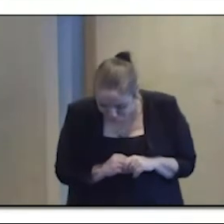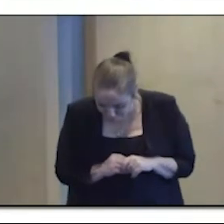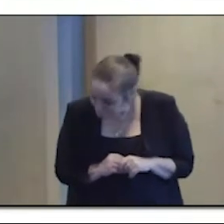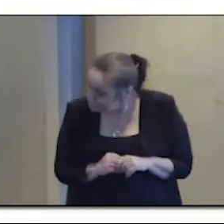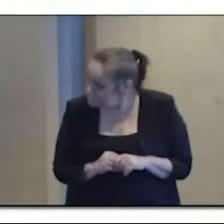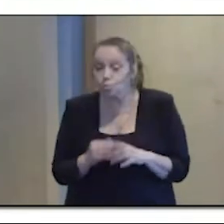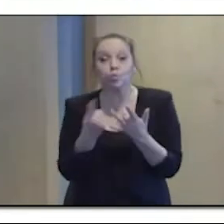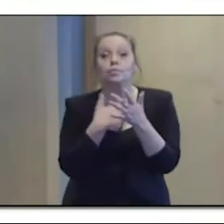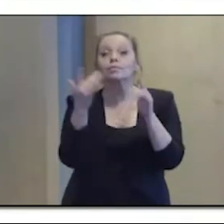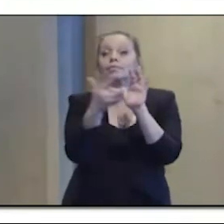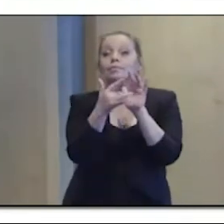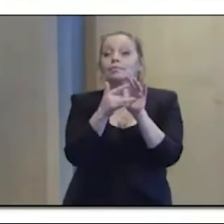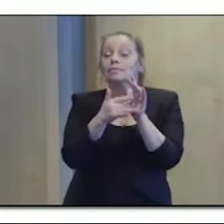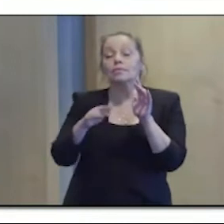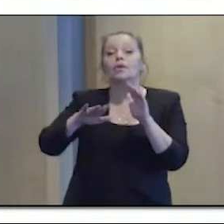other technologies..... So the picture on the right that